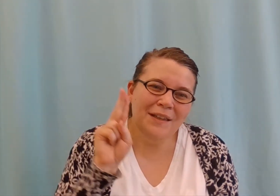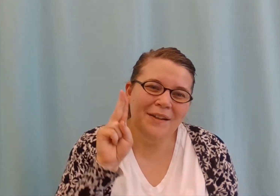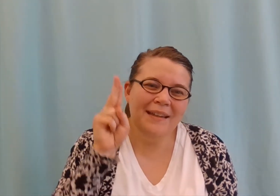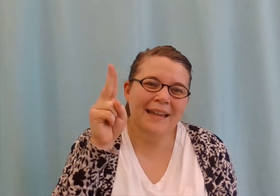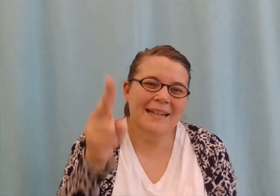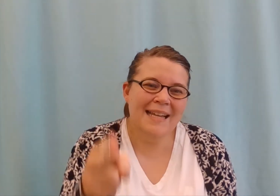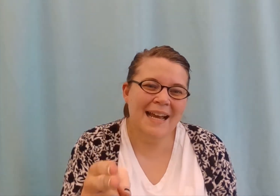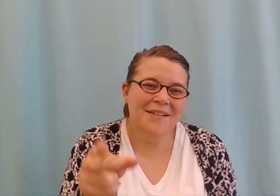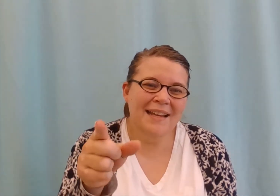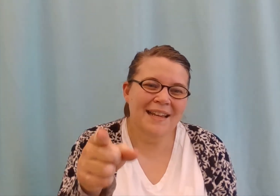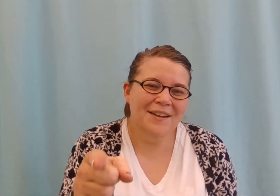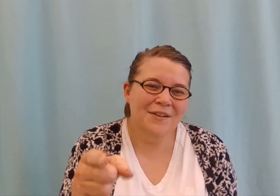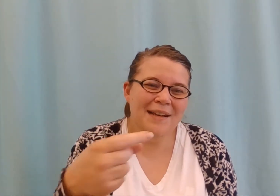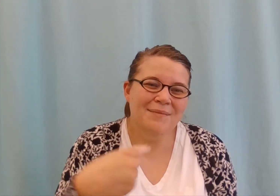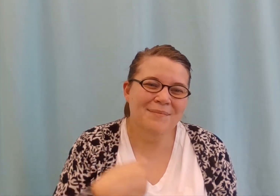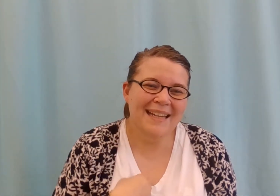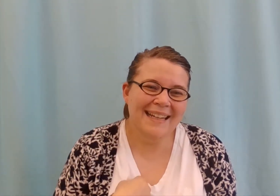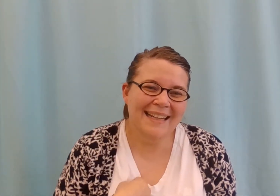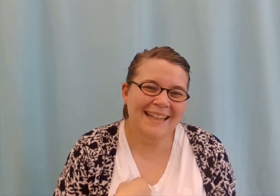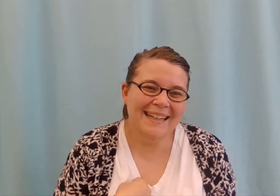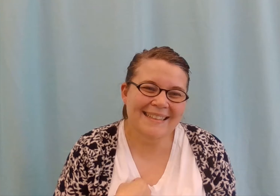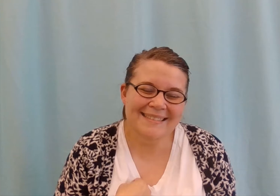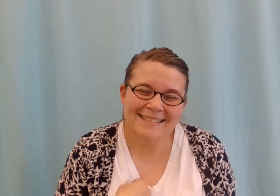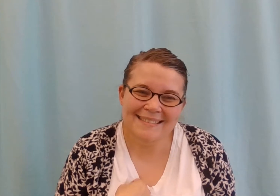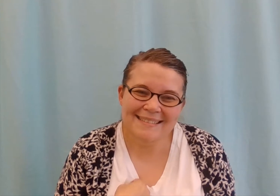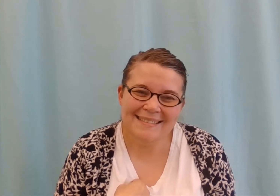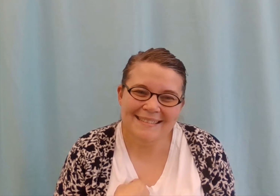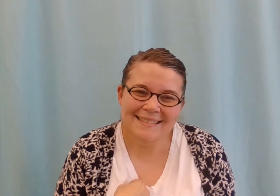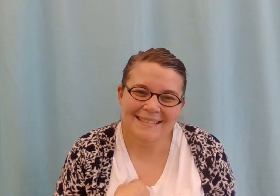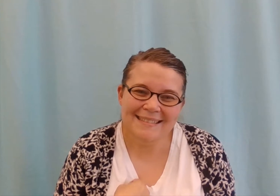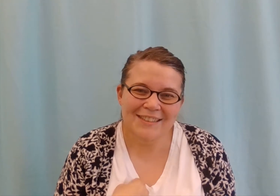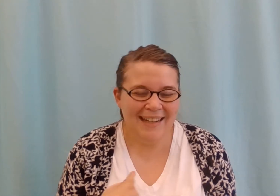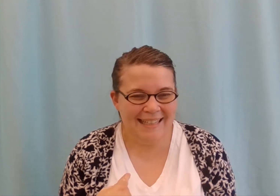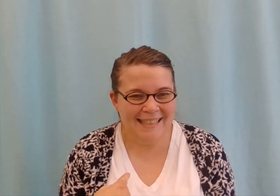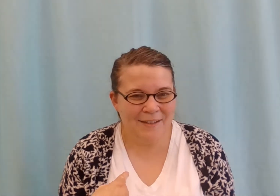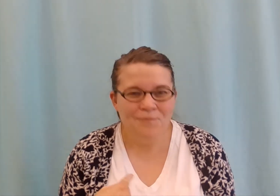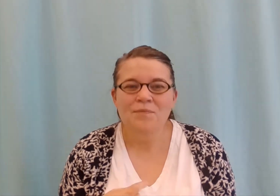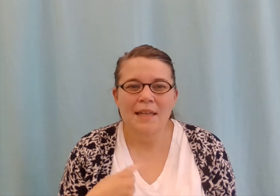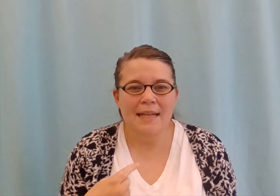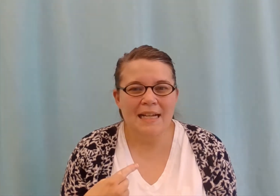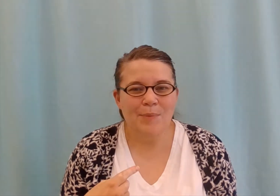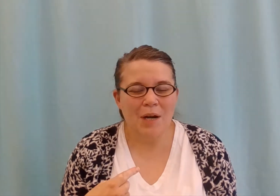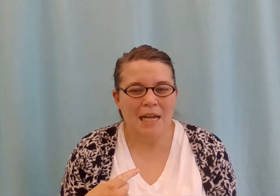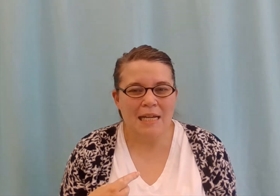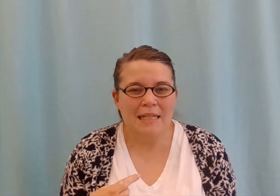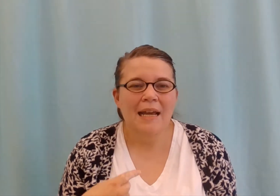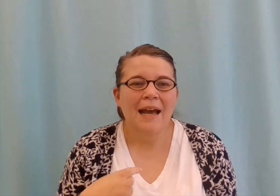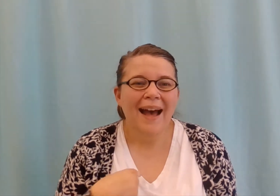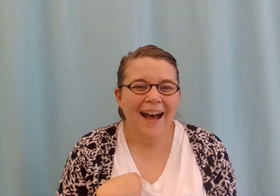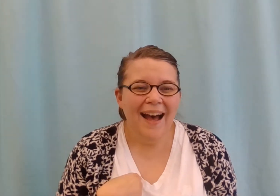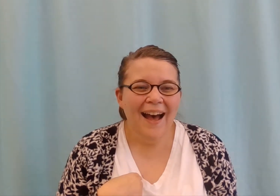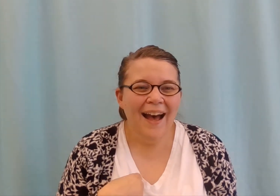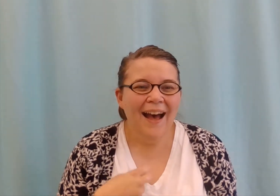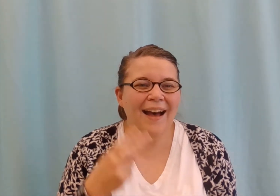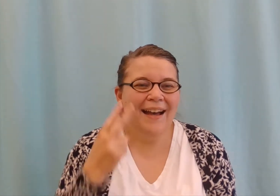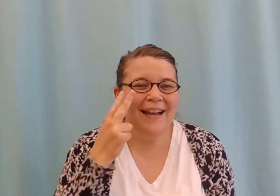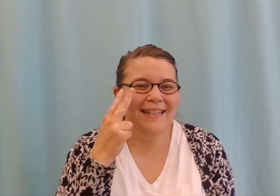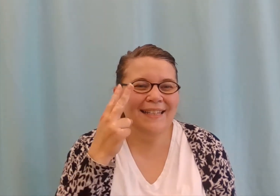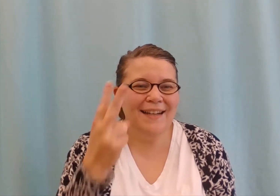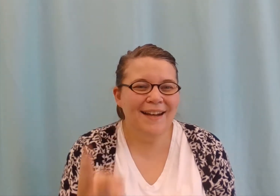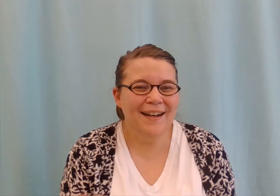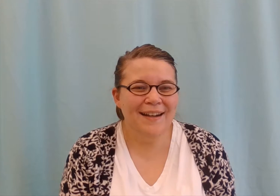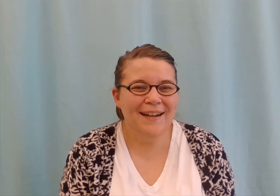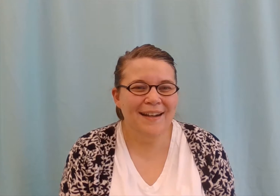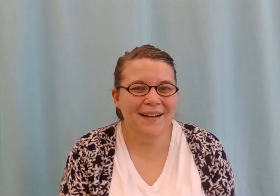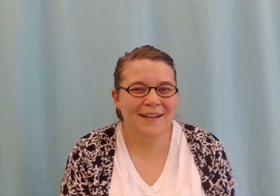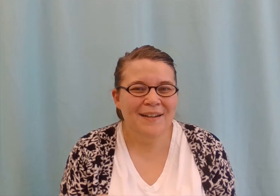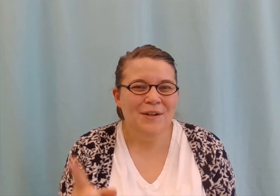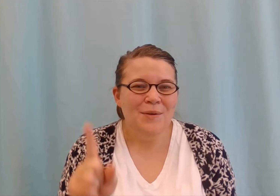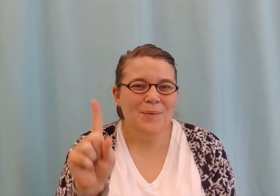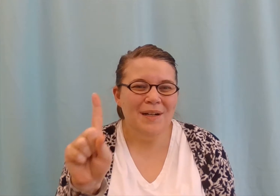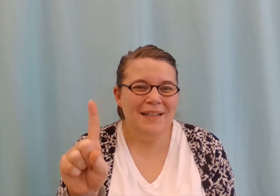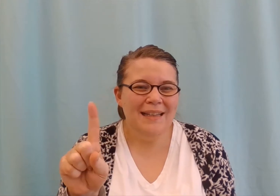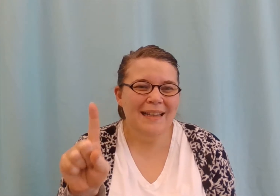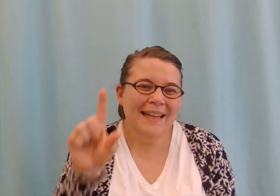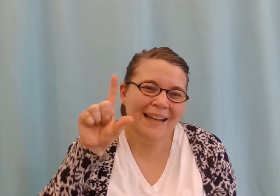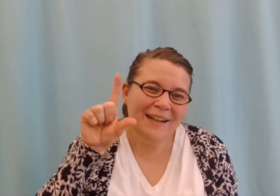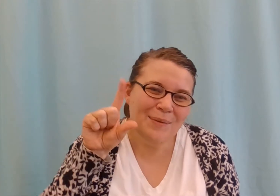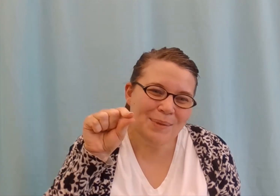looking down at you and me. Great! The next part is, I saw one little bird.